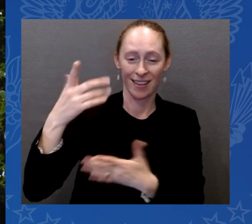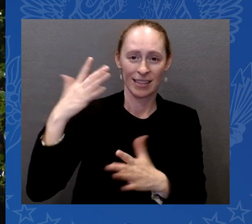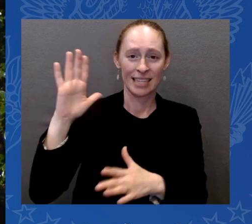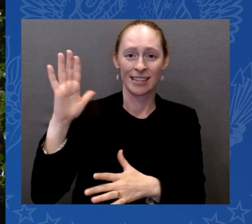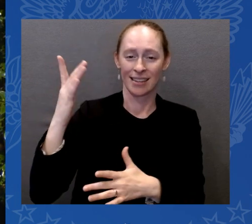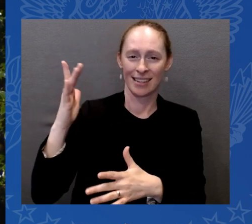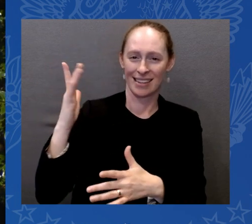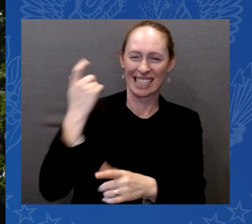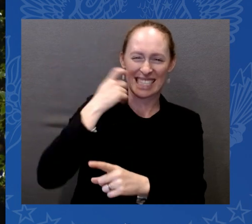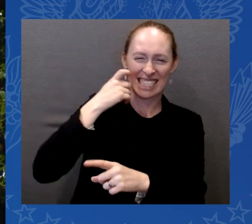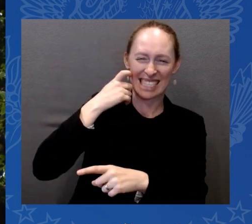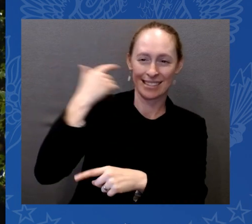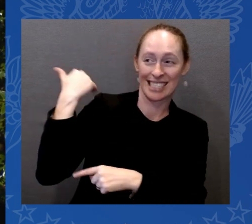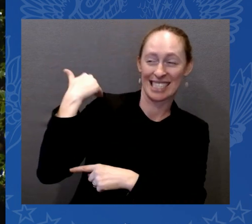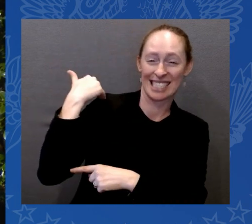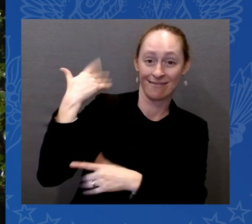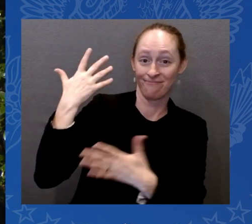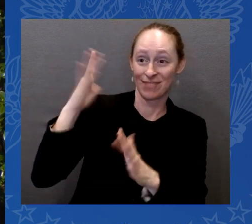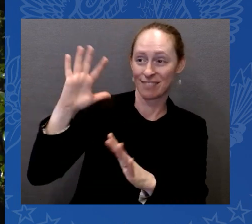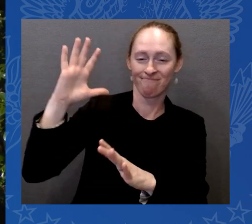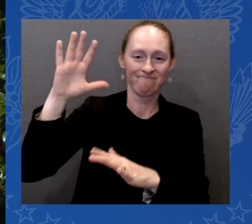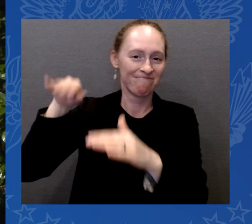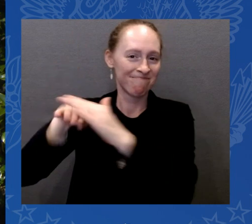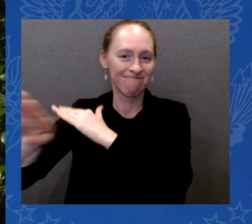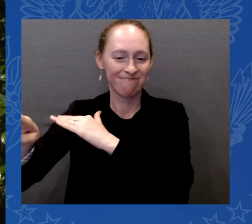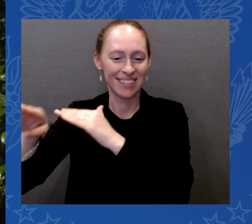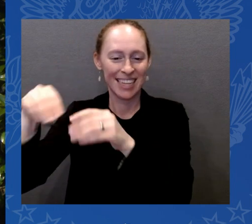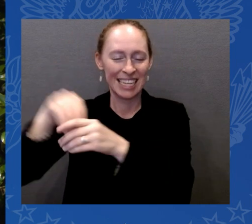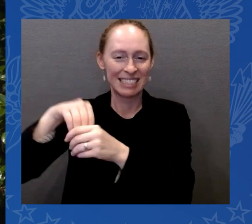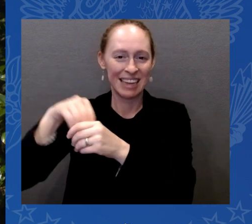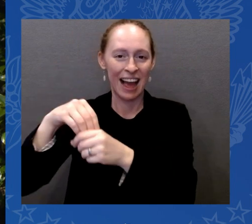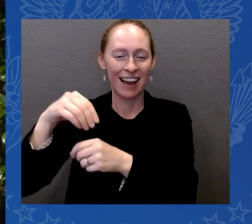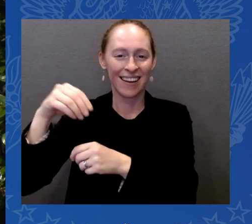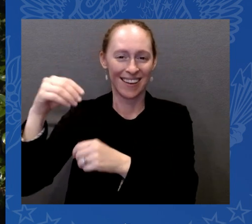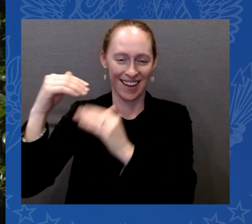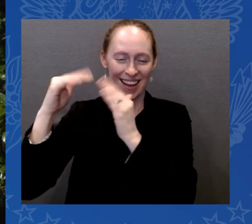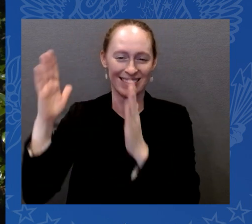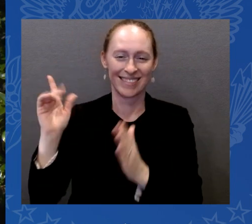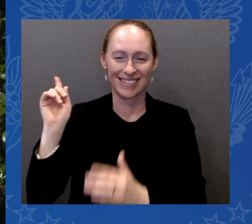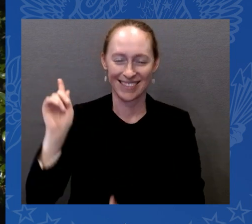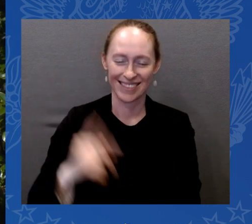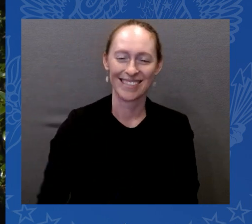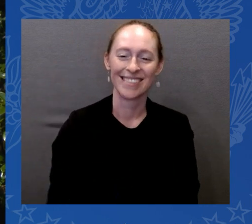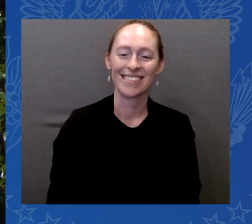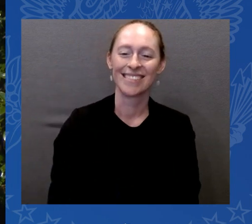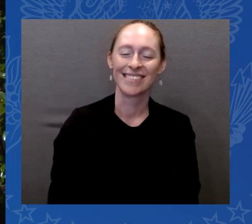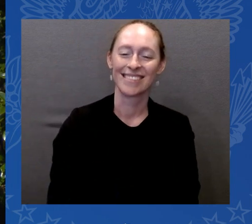The first one, and one of my best champions, is the First Lady, Jill Biden. I thought she was teaching, but she's here.